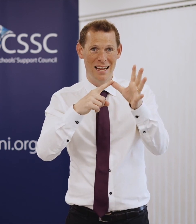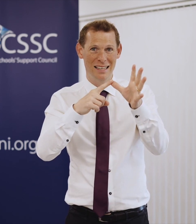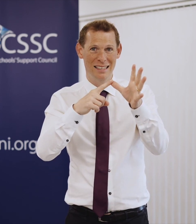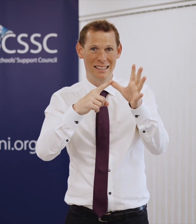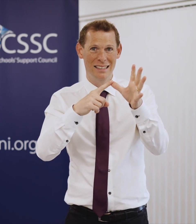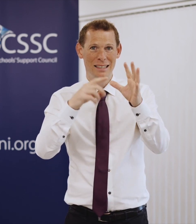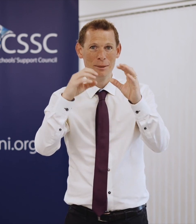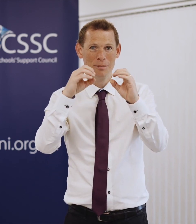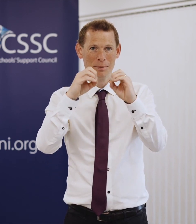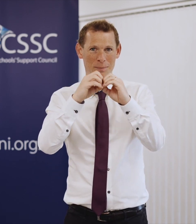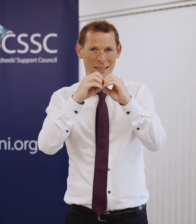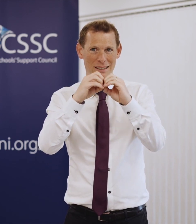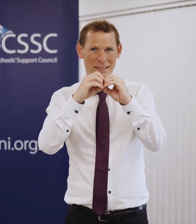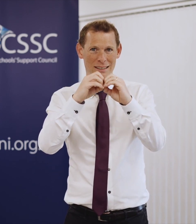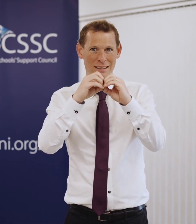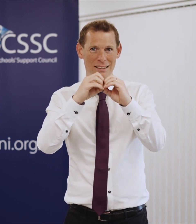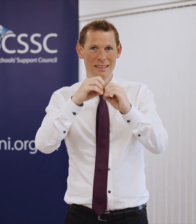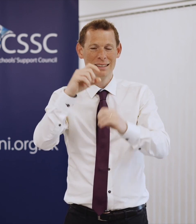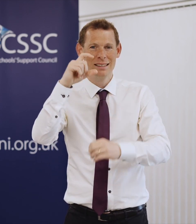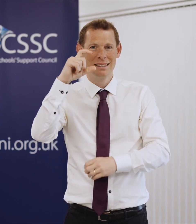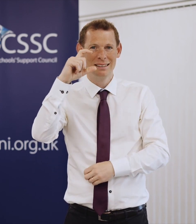A B C